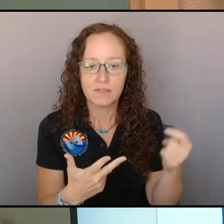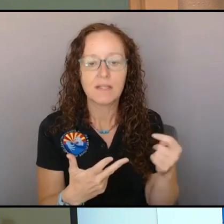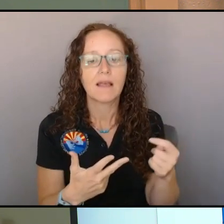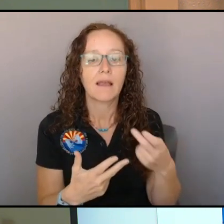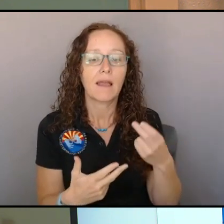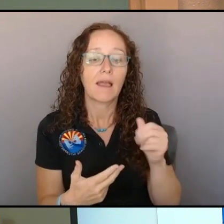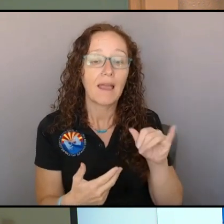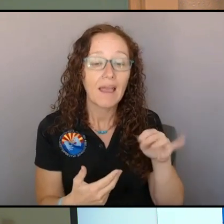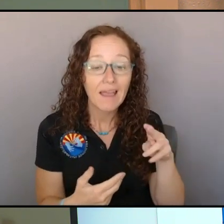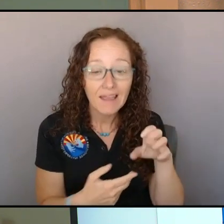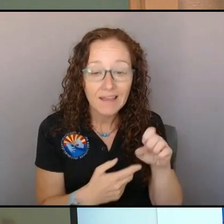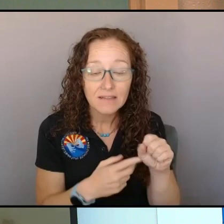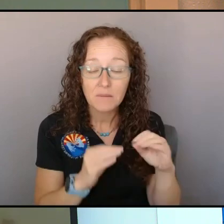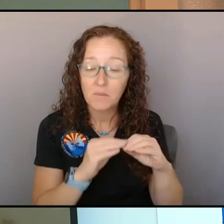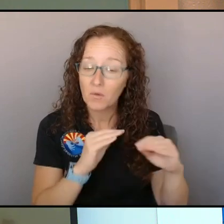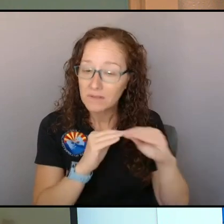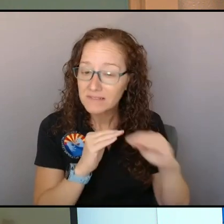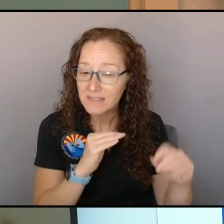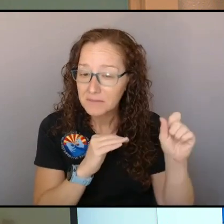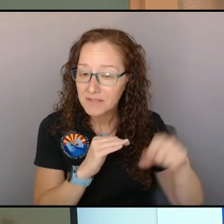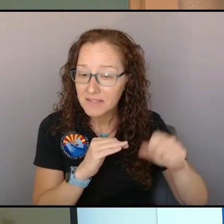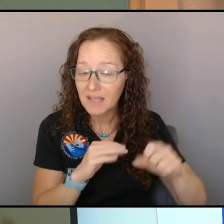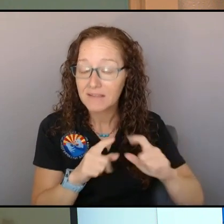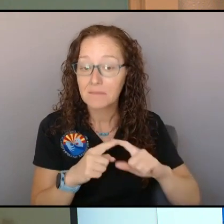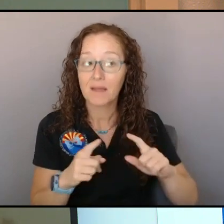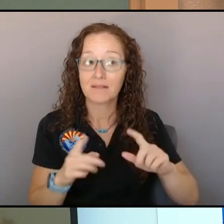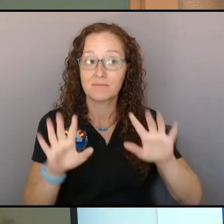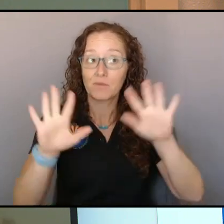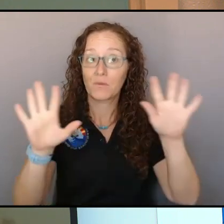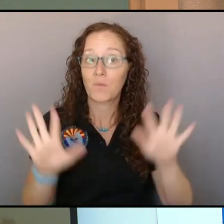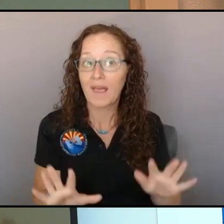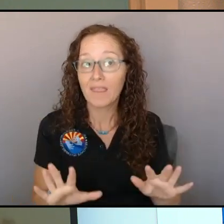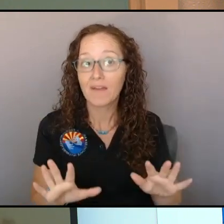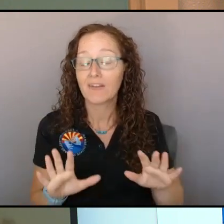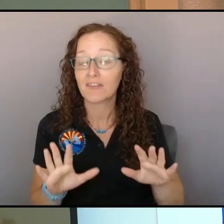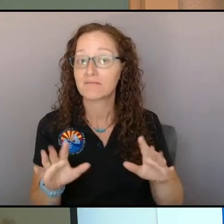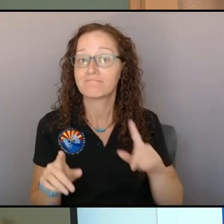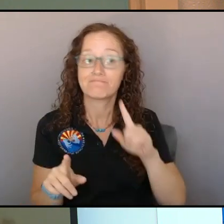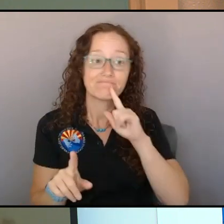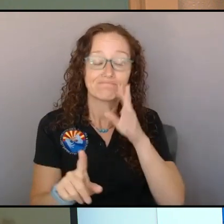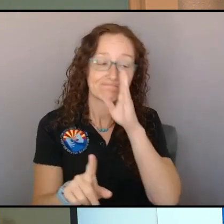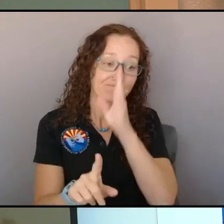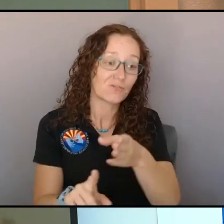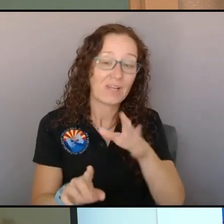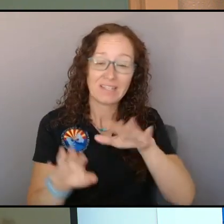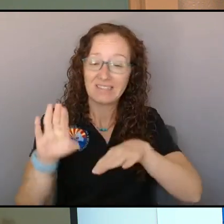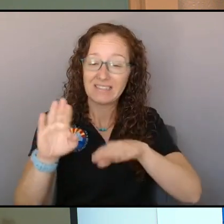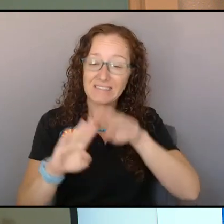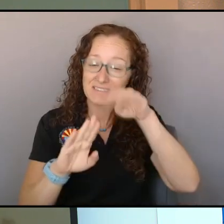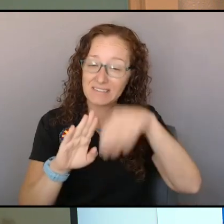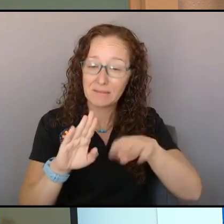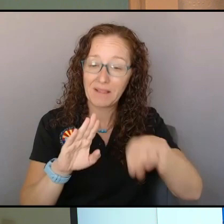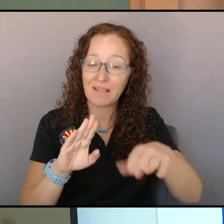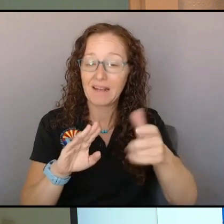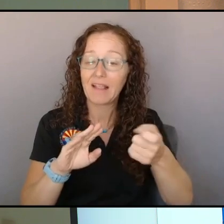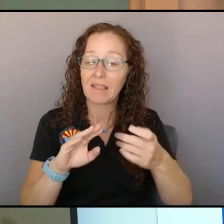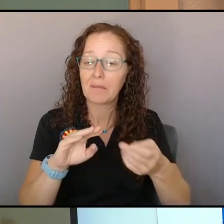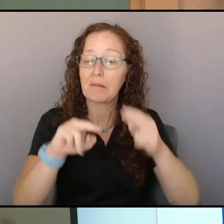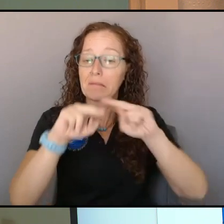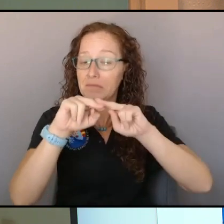meteorological instability, pure instability. We're going to see a little bit of an uptick. And that is evident